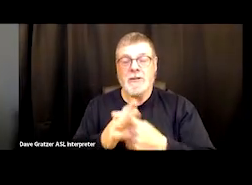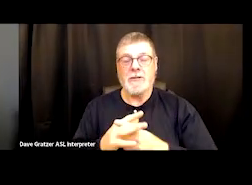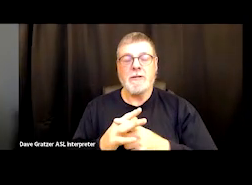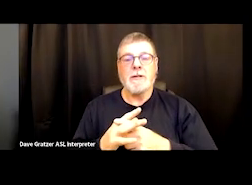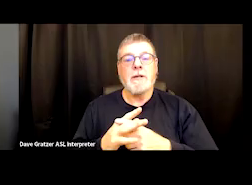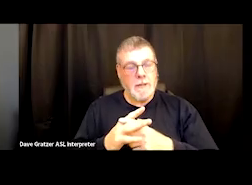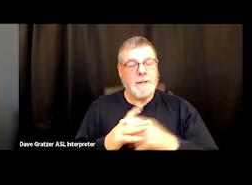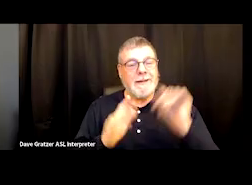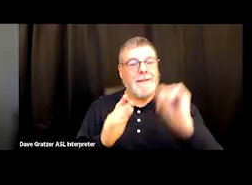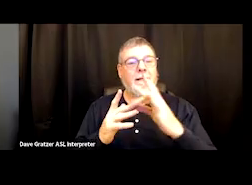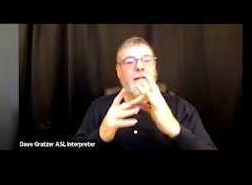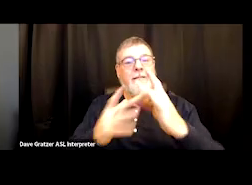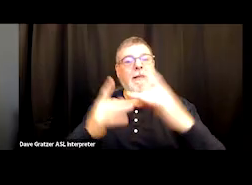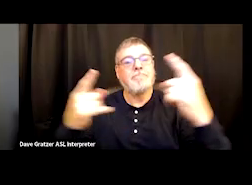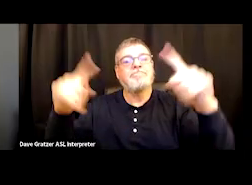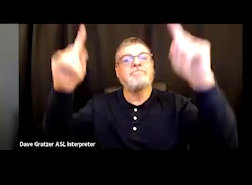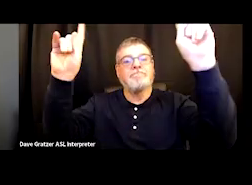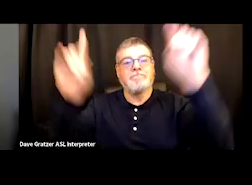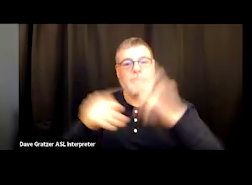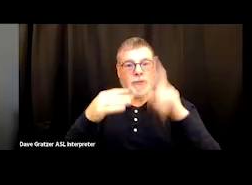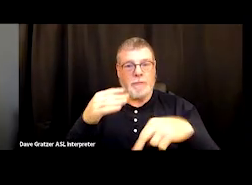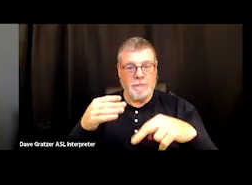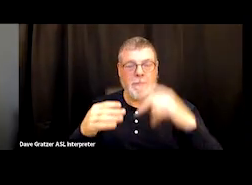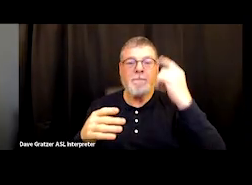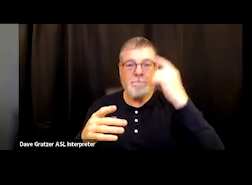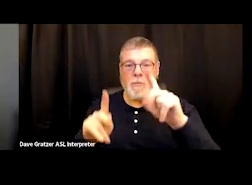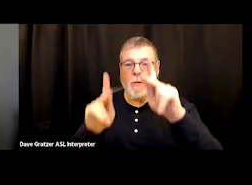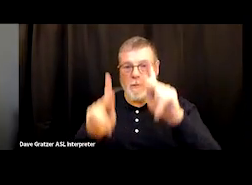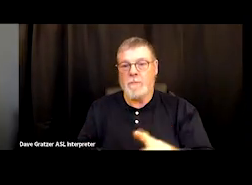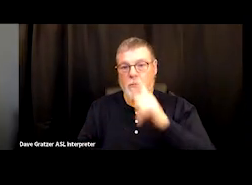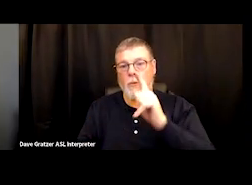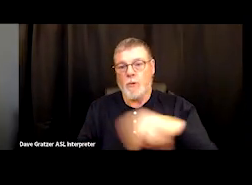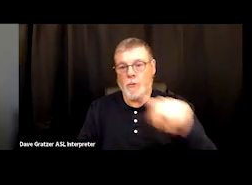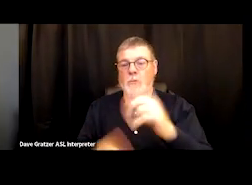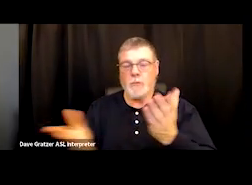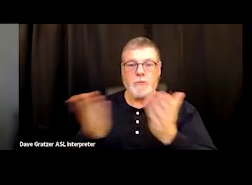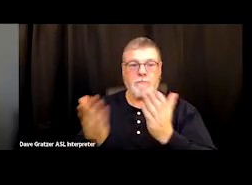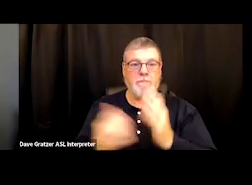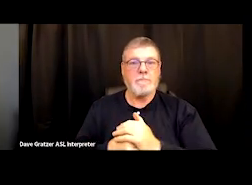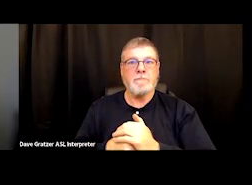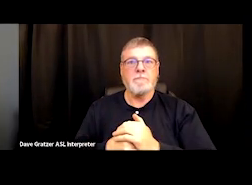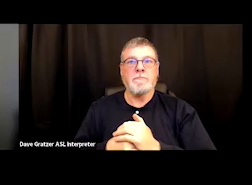can lead to good outcomes for the applicants that you serve. And when we look at the data